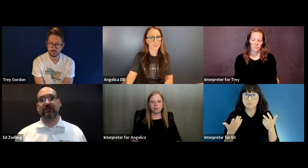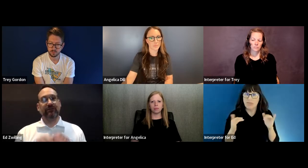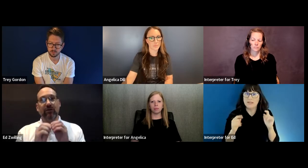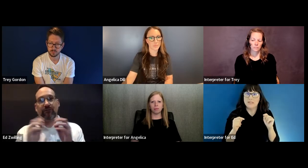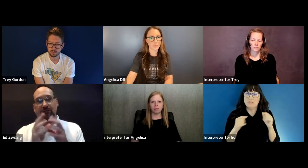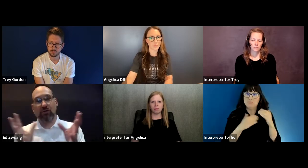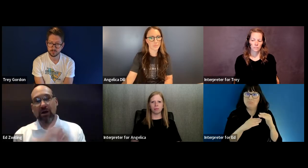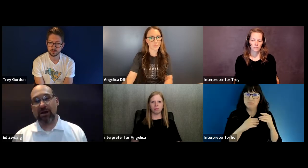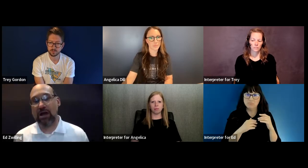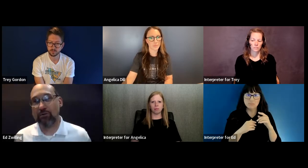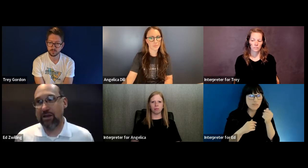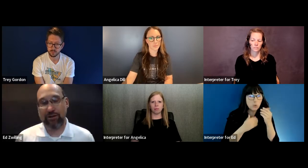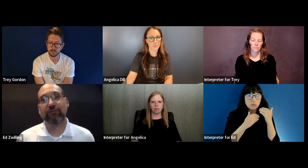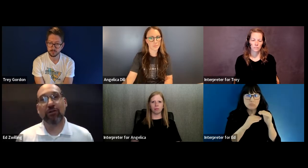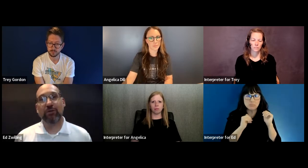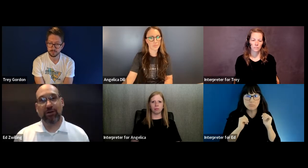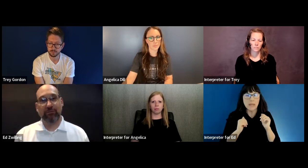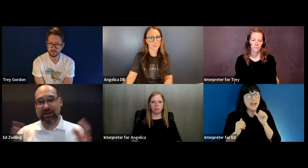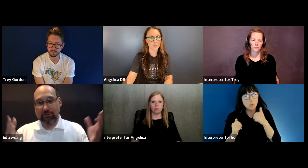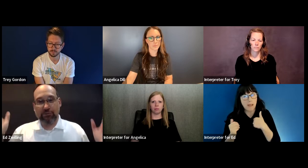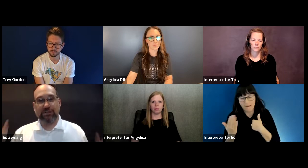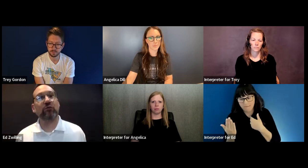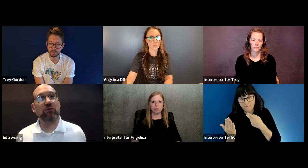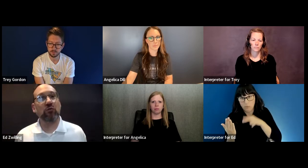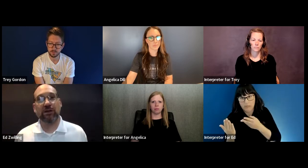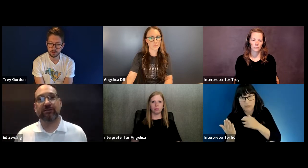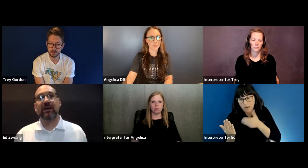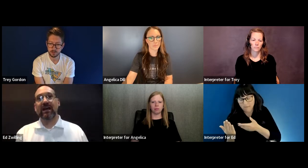just very few i i don't have it in front of me but it was like it was like three or four things